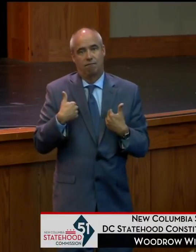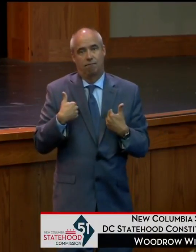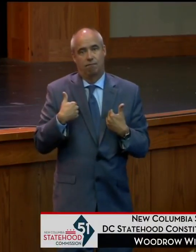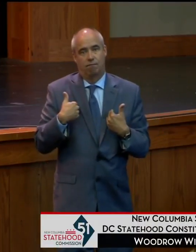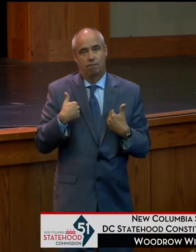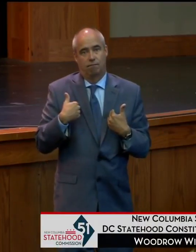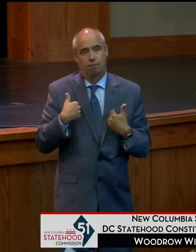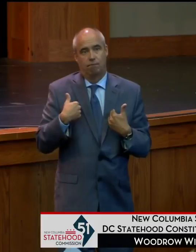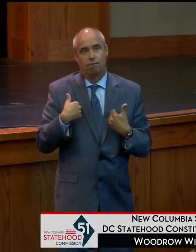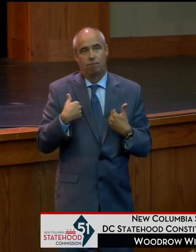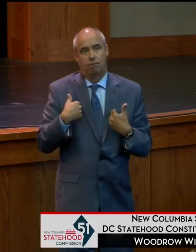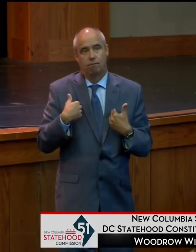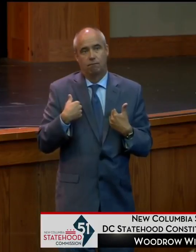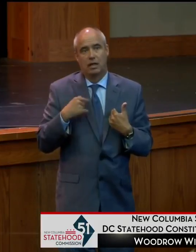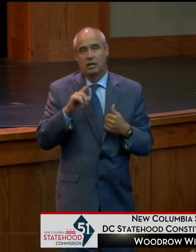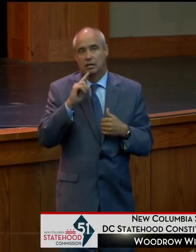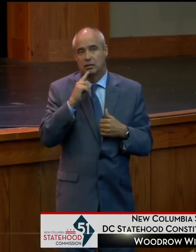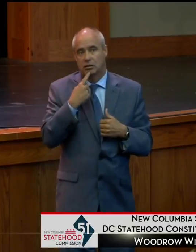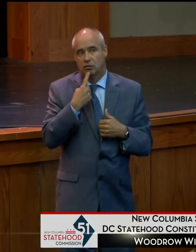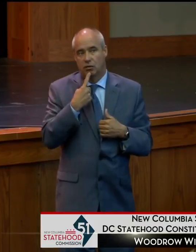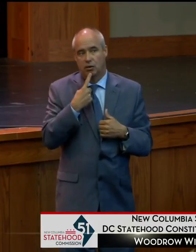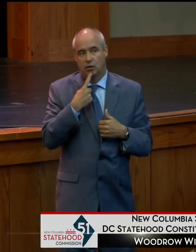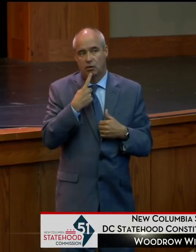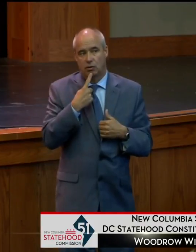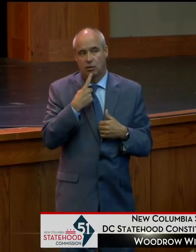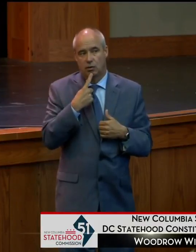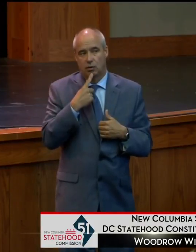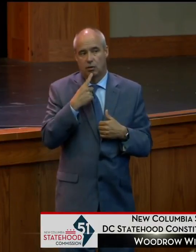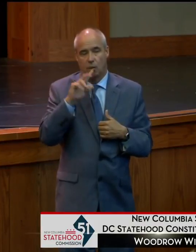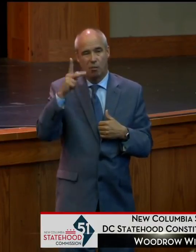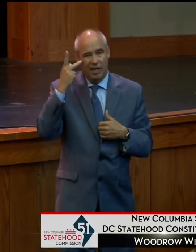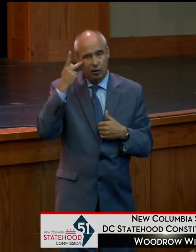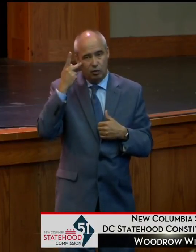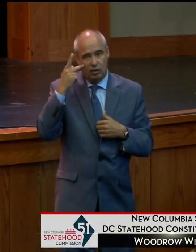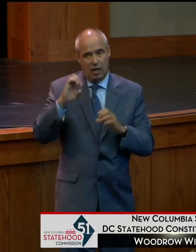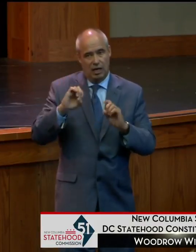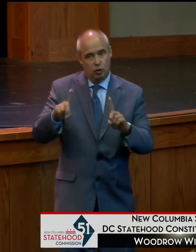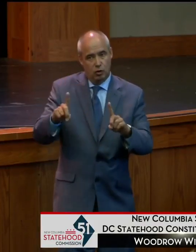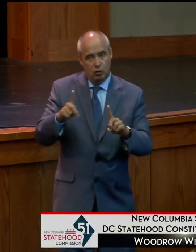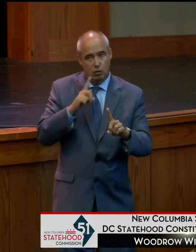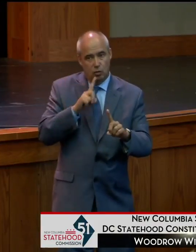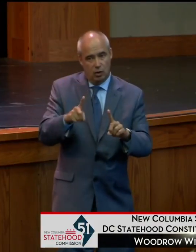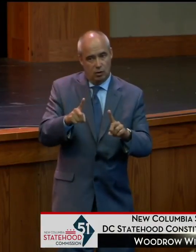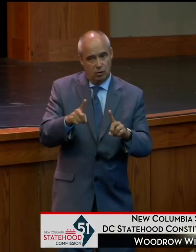AND IT WOULD SEVERELY UNDERMINE AND POLITICIZE EDUCATION IN A WAY THAT WOULD BE DETRIMENTAL TO CHILDREN.